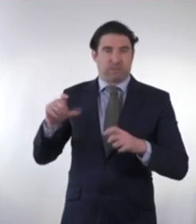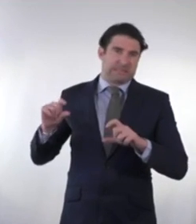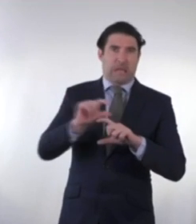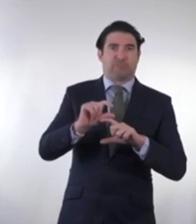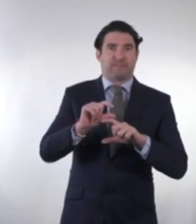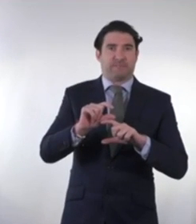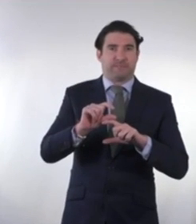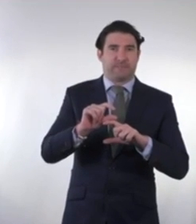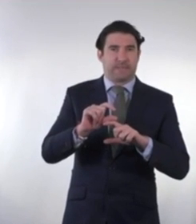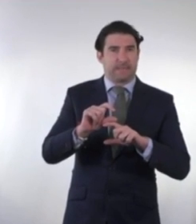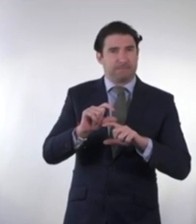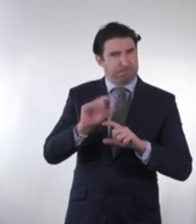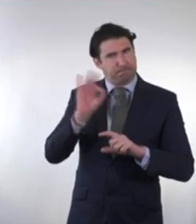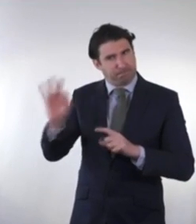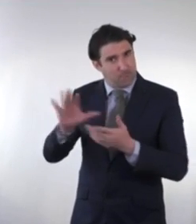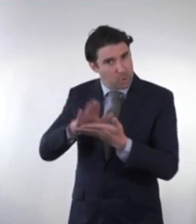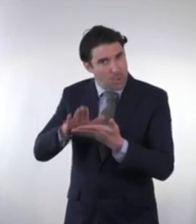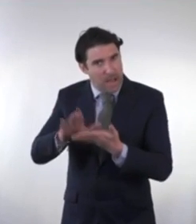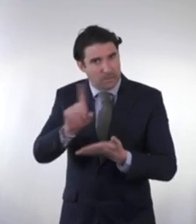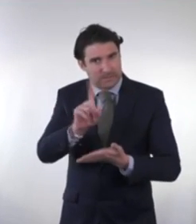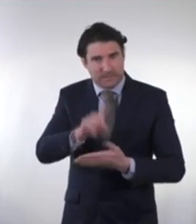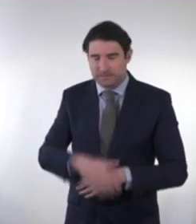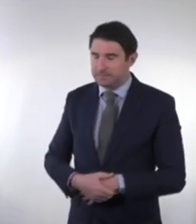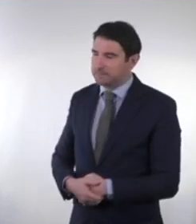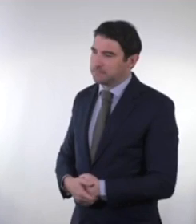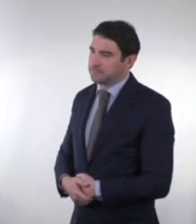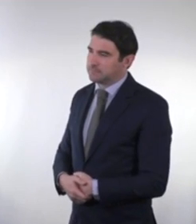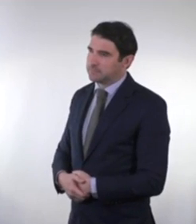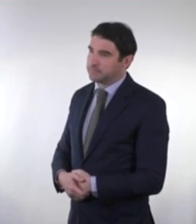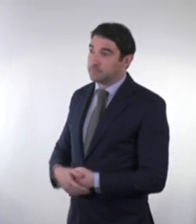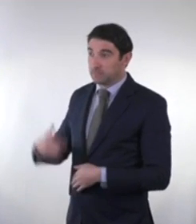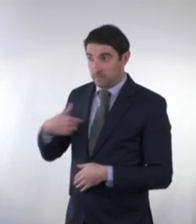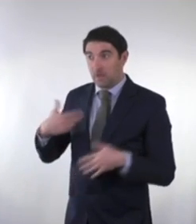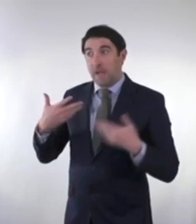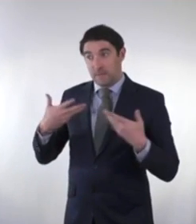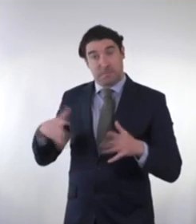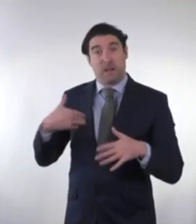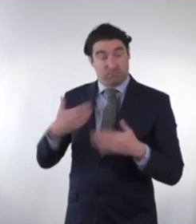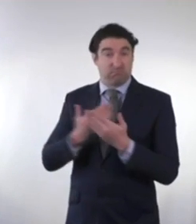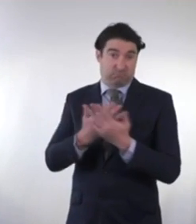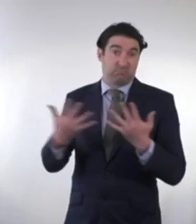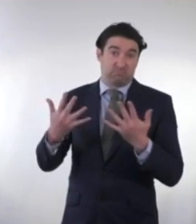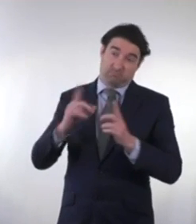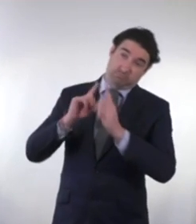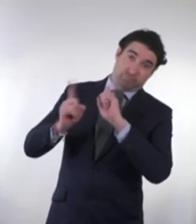investment in the NHS, with £34 billion of investment in the NHS, to say nothing of the investments we have made just in the last nine months.